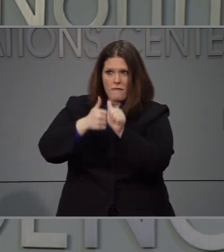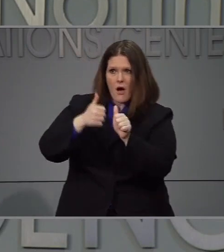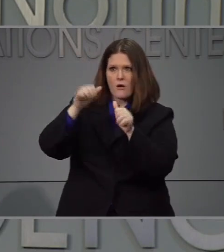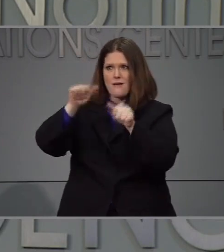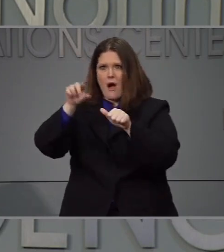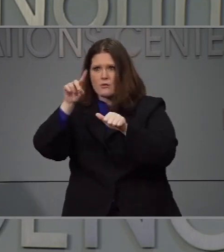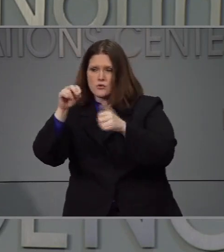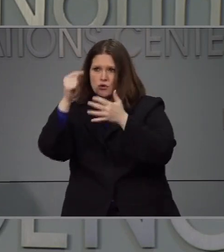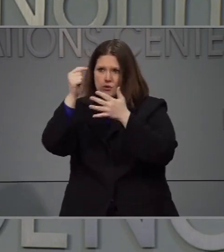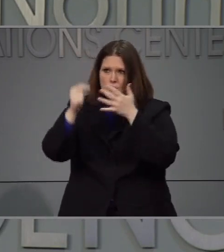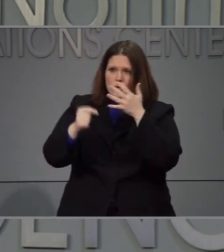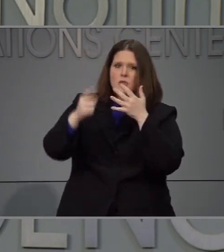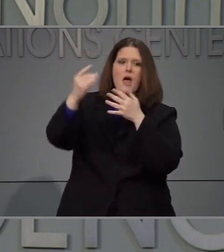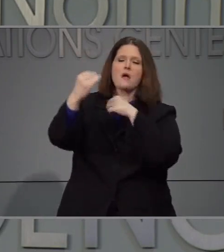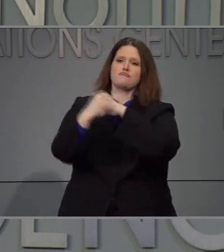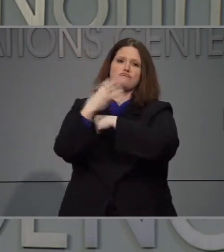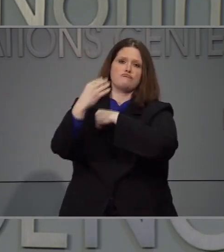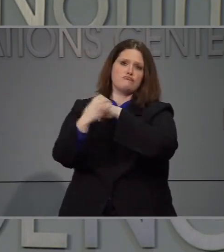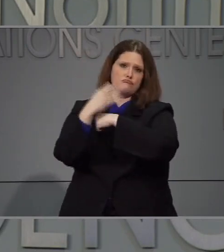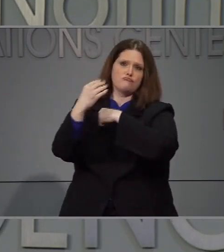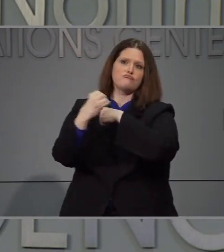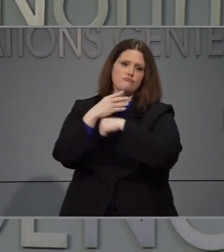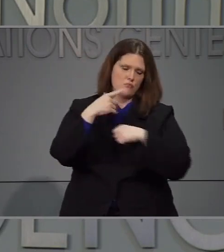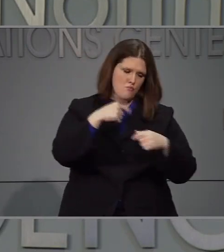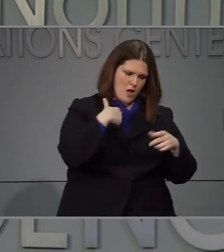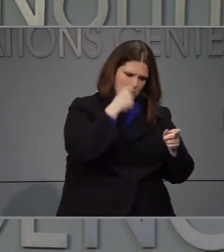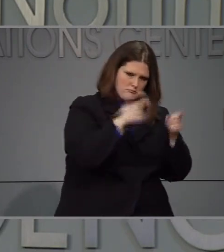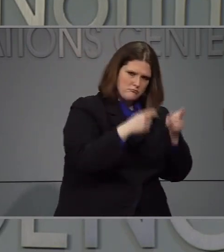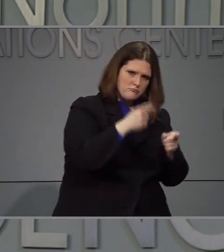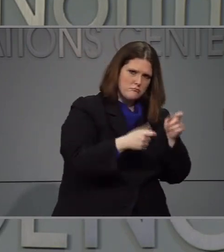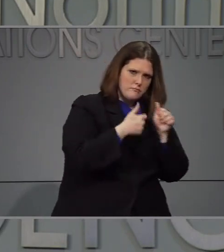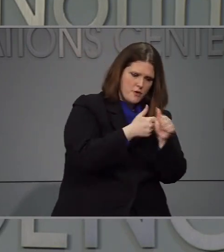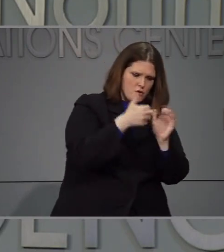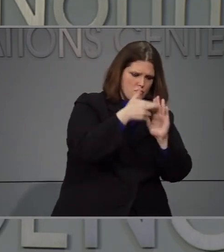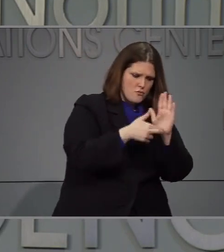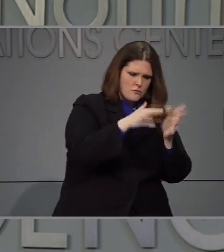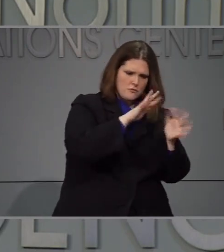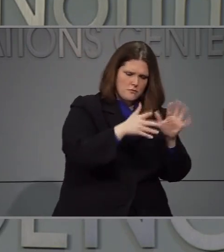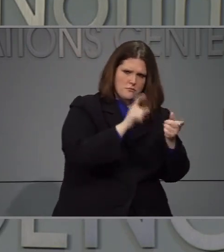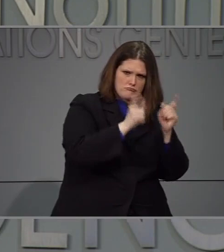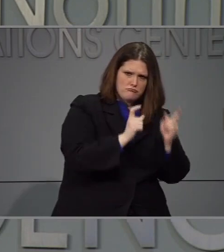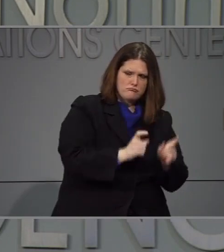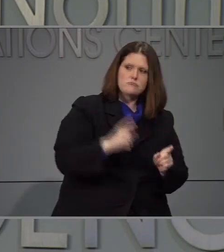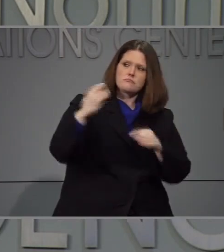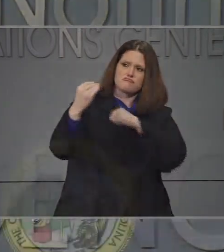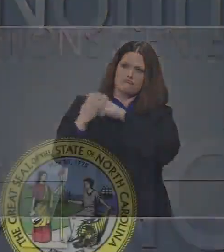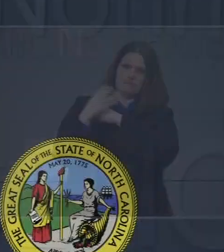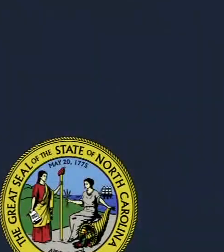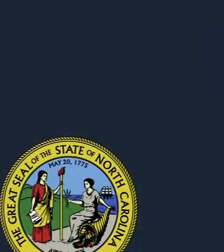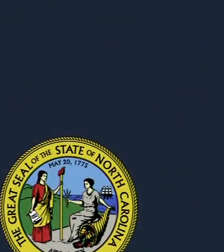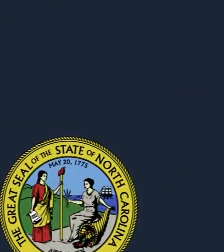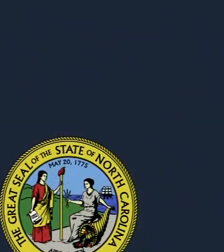BUSINESS COMMUNITY WHO PROVIDED INPUT ON HOW THEY CAN SAFELY OPERATE. AND